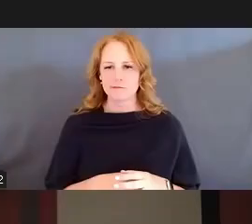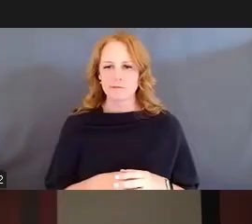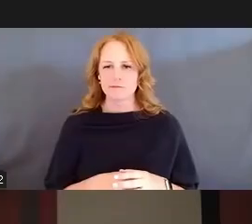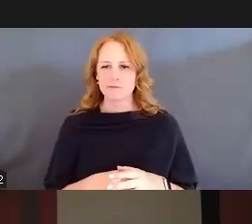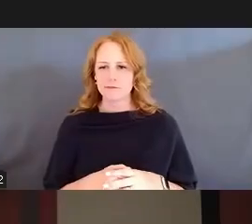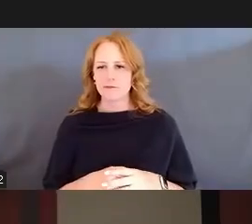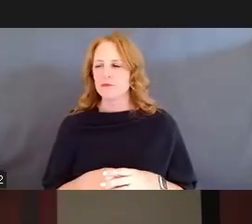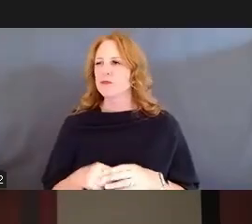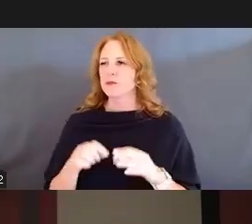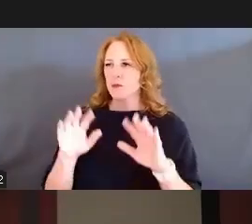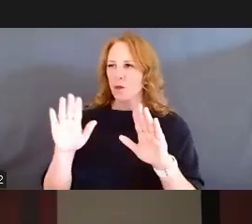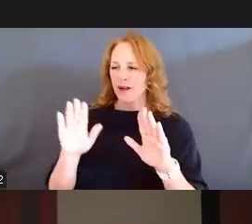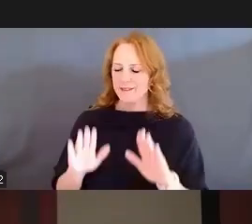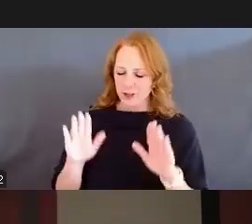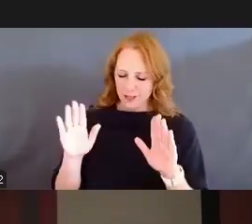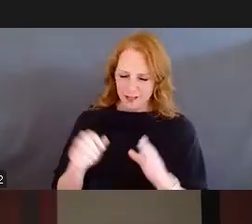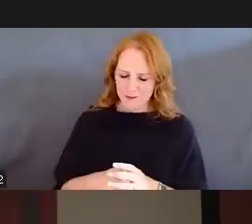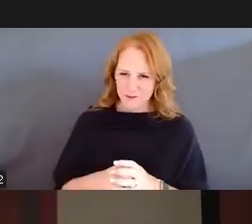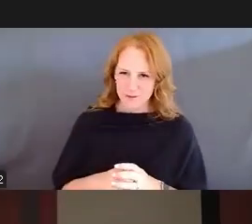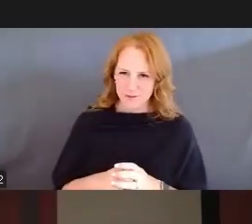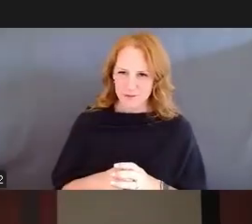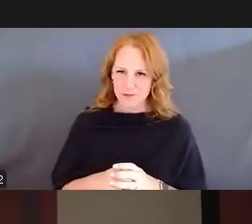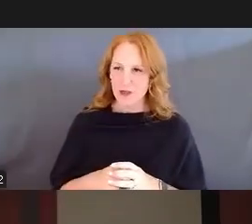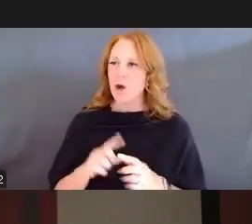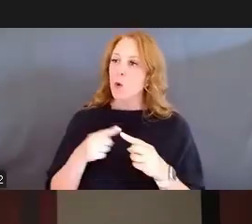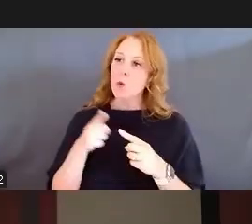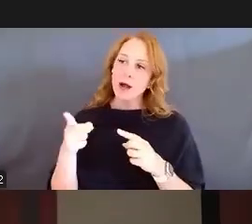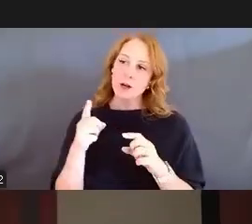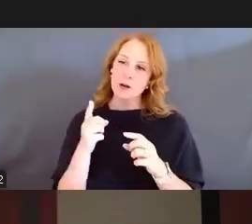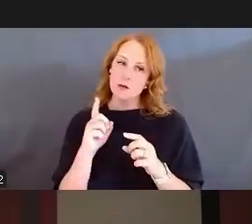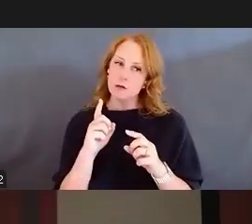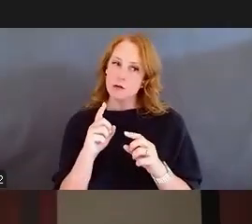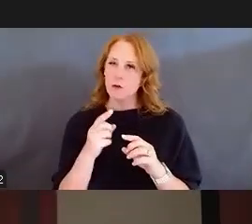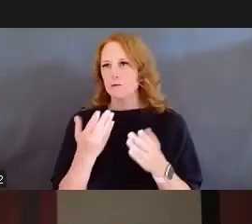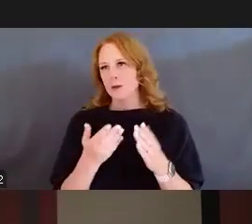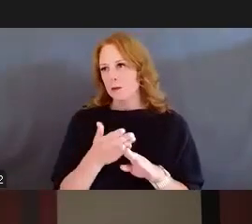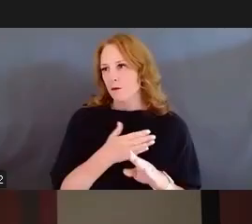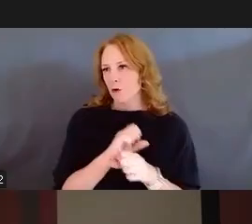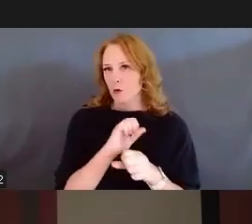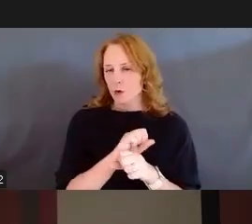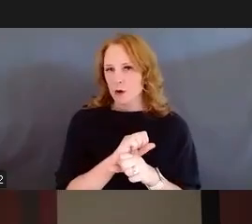Wonderful. Wonderful. Um what when you are at work uh or even before work what what is a typical day